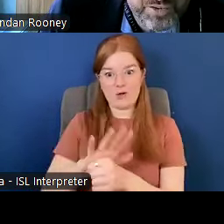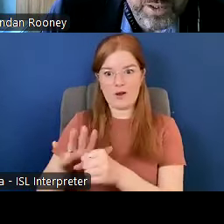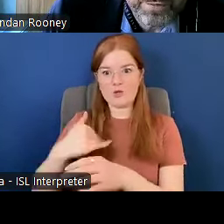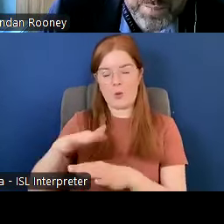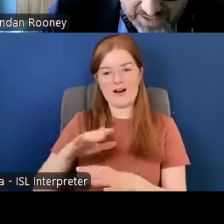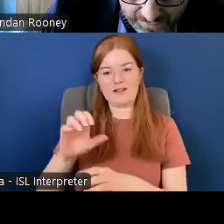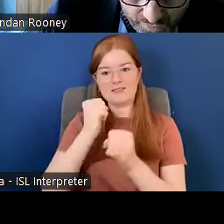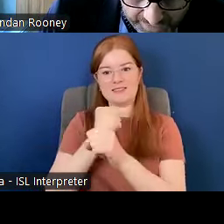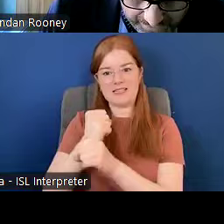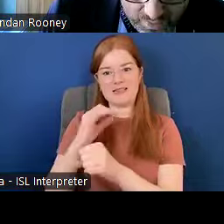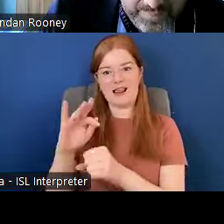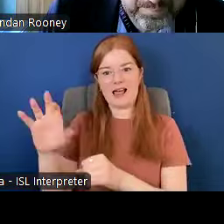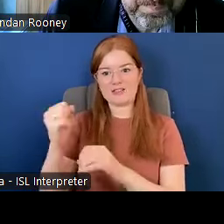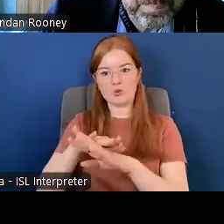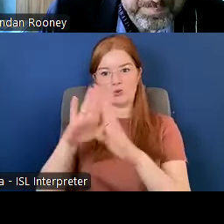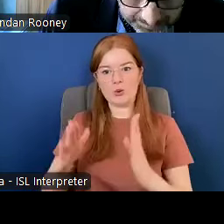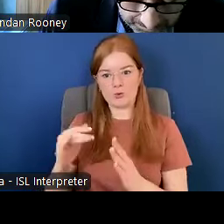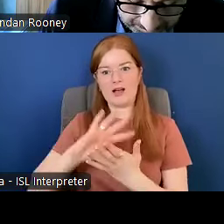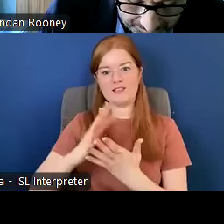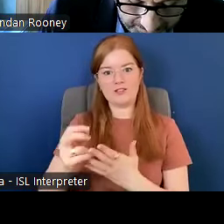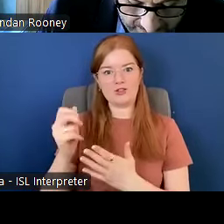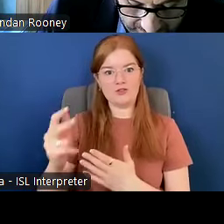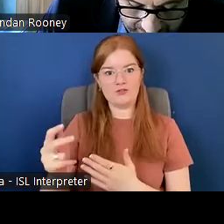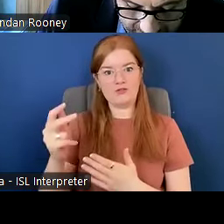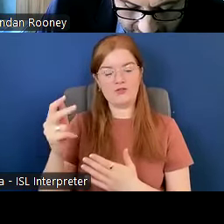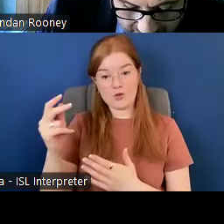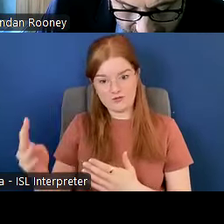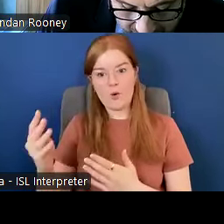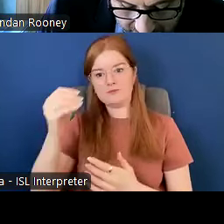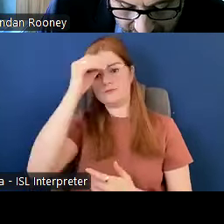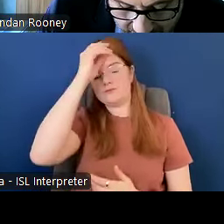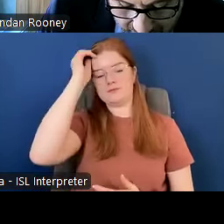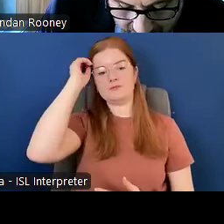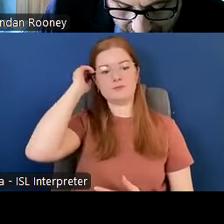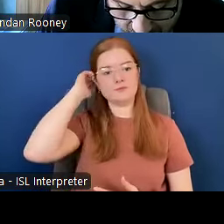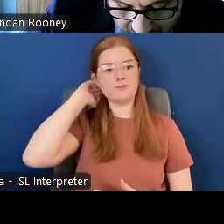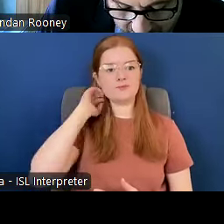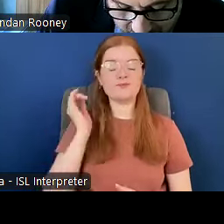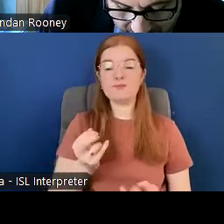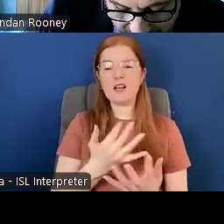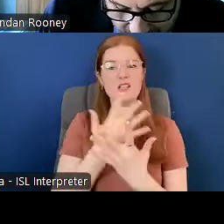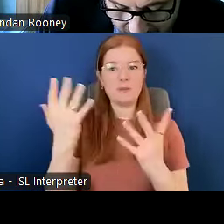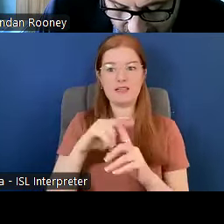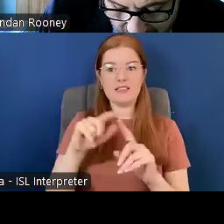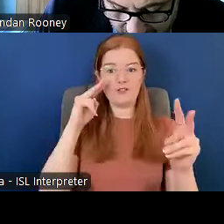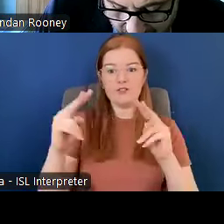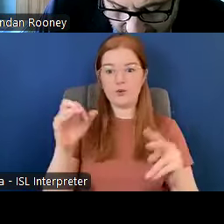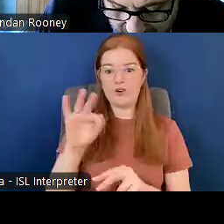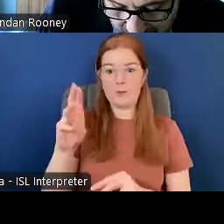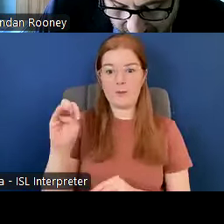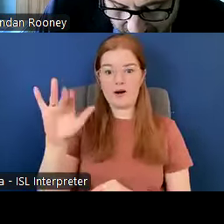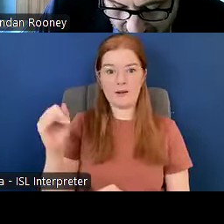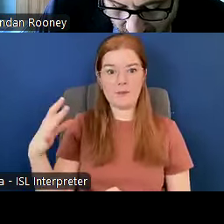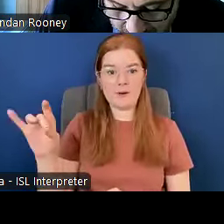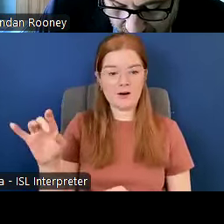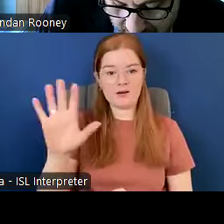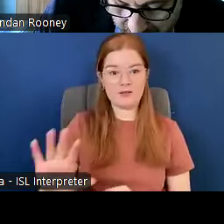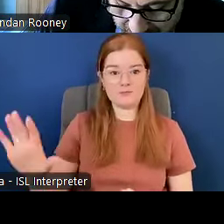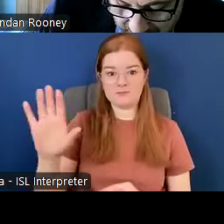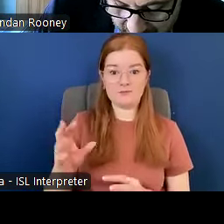studio from 1944. In many in the many views of Marlay that home produced in the final